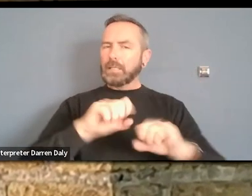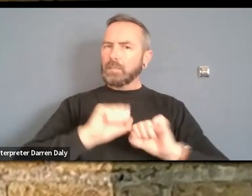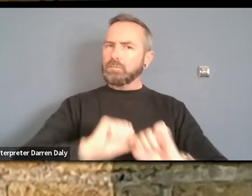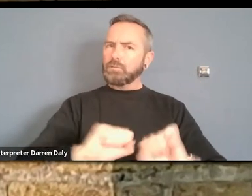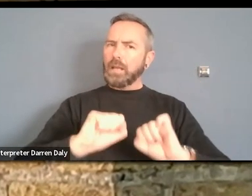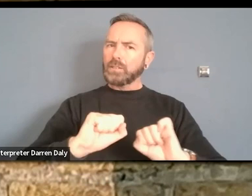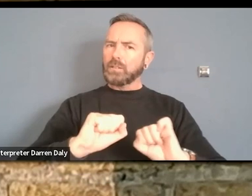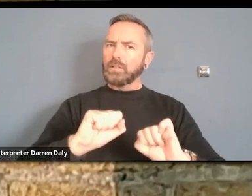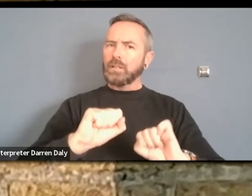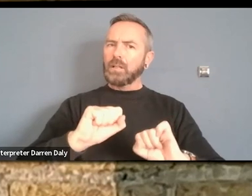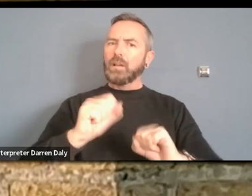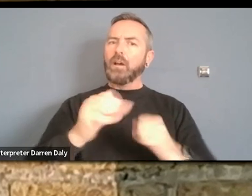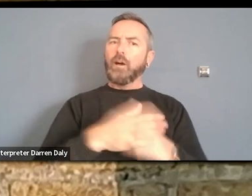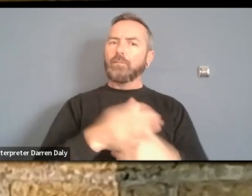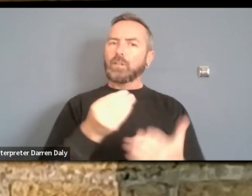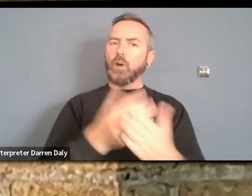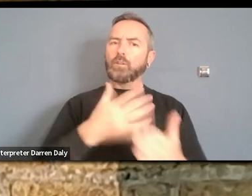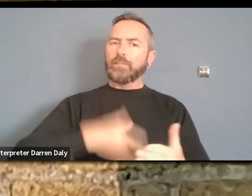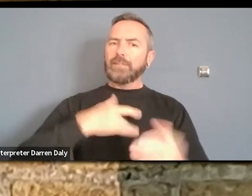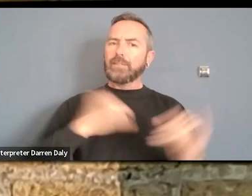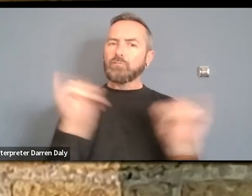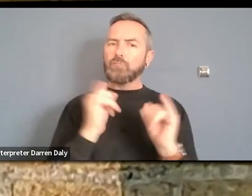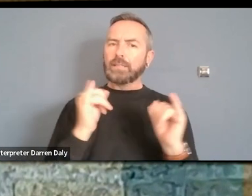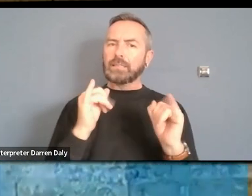living crisis are putting on people with disabilities.